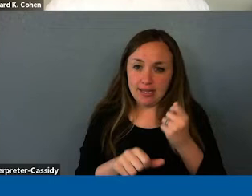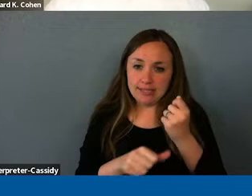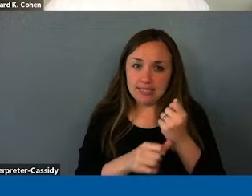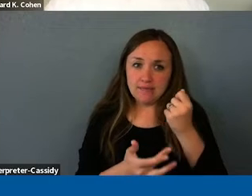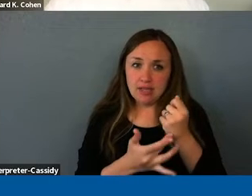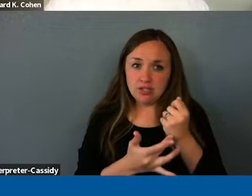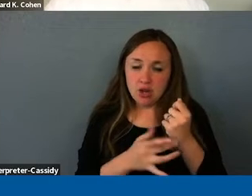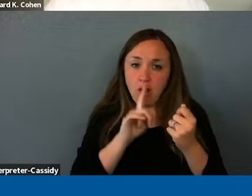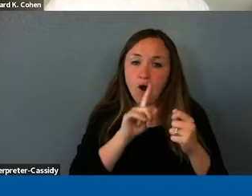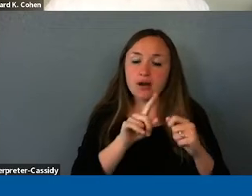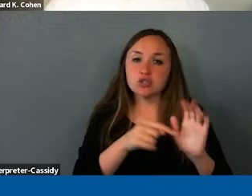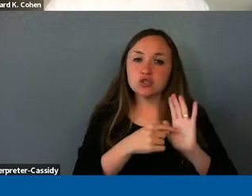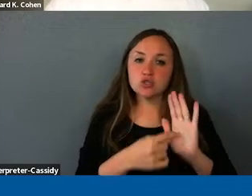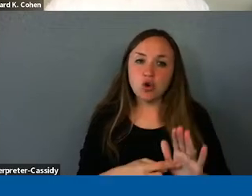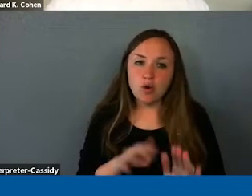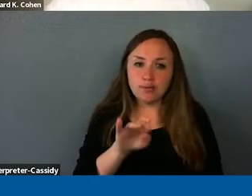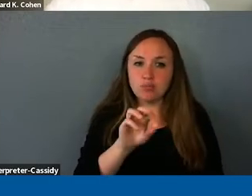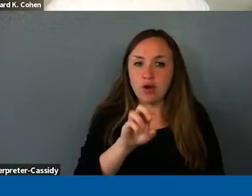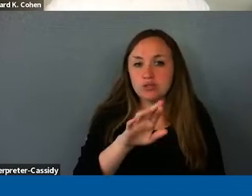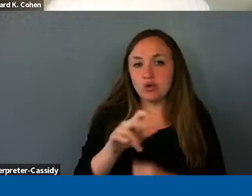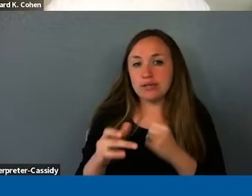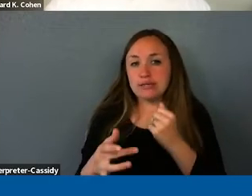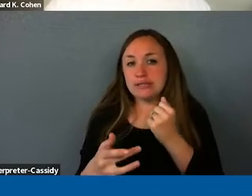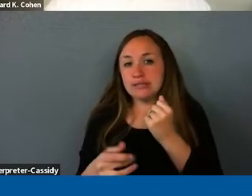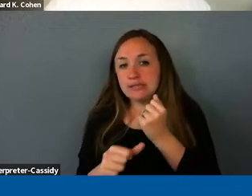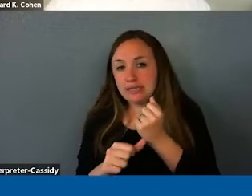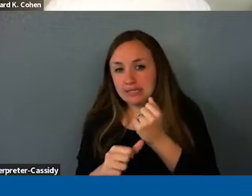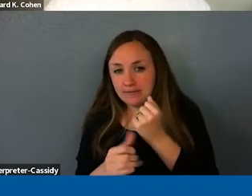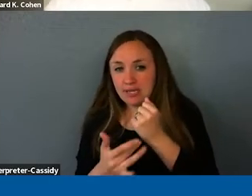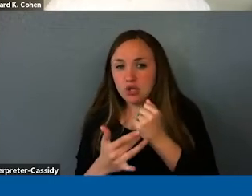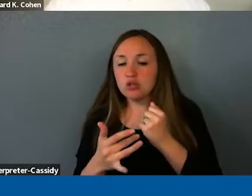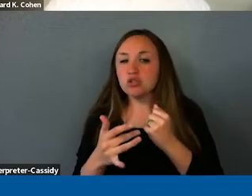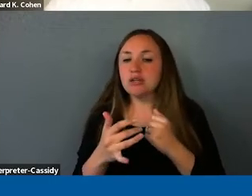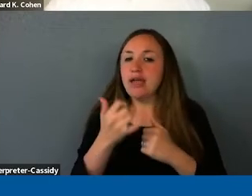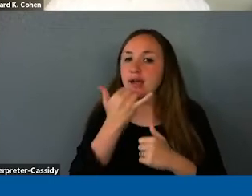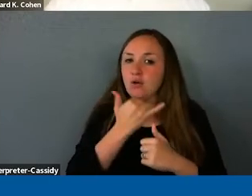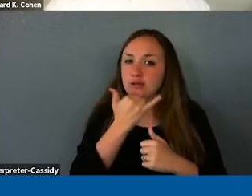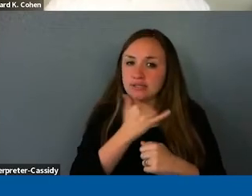are demonstrating browser or assistive technology bugs. Browser and assistive technology developers